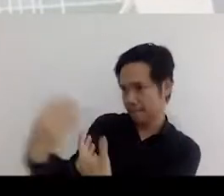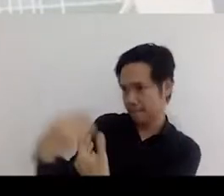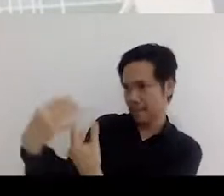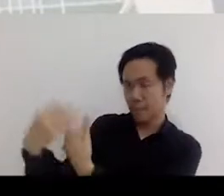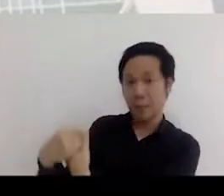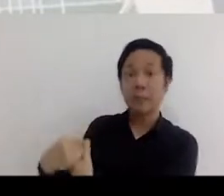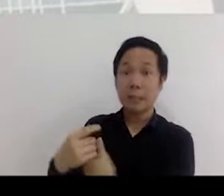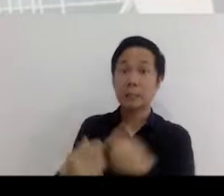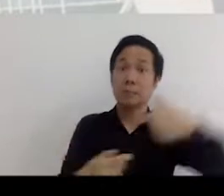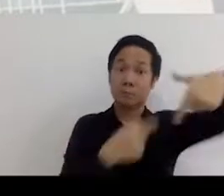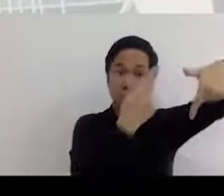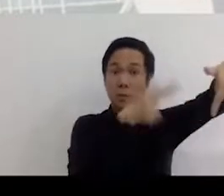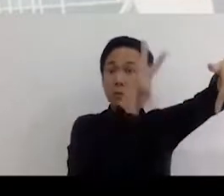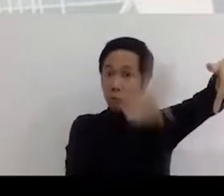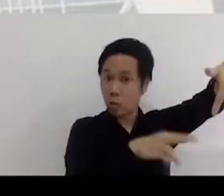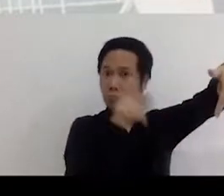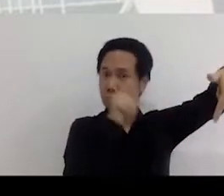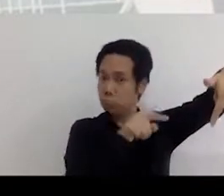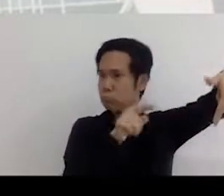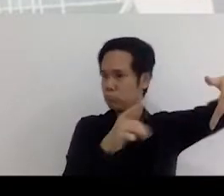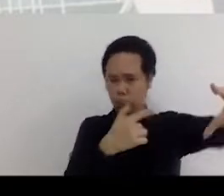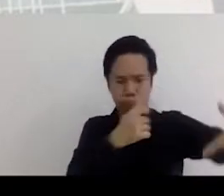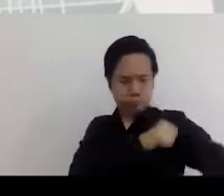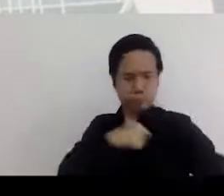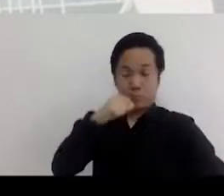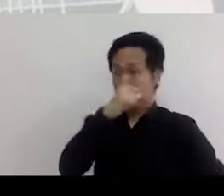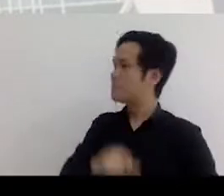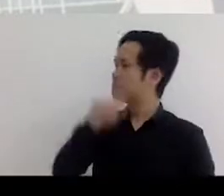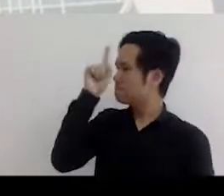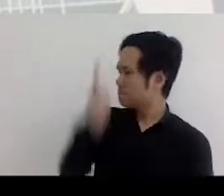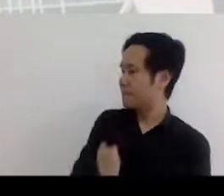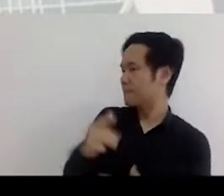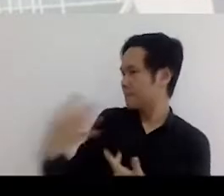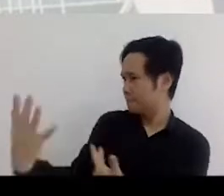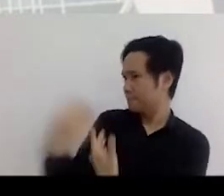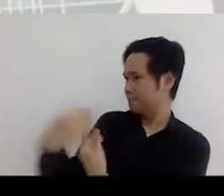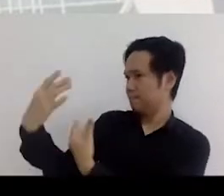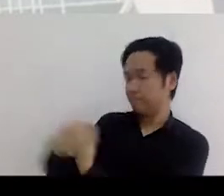So thank you so much for joining us, Valerie.